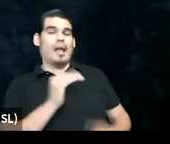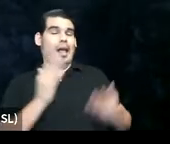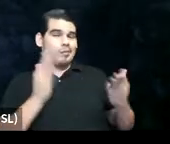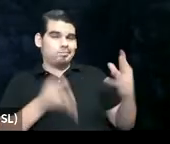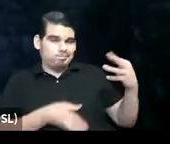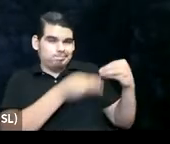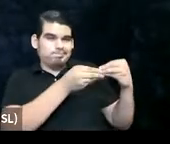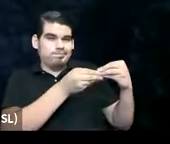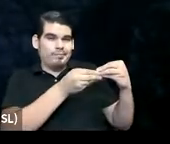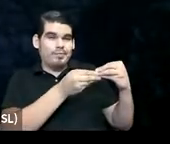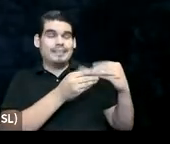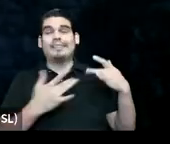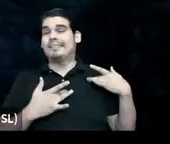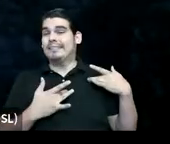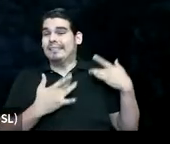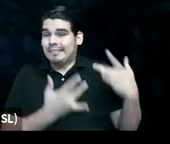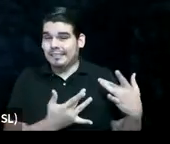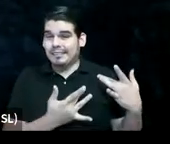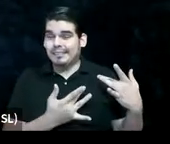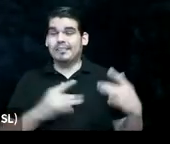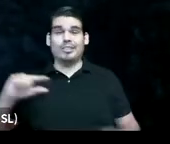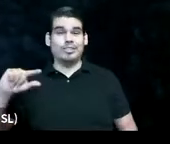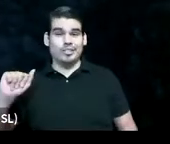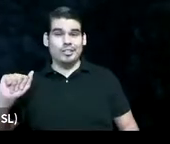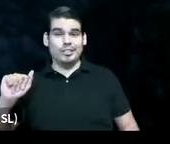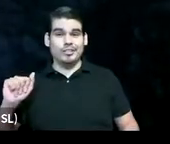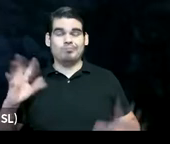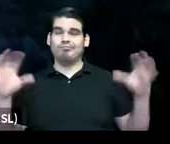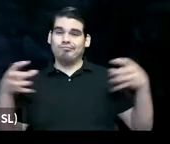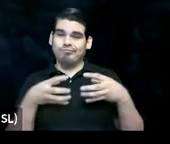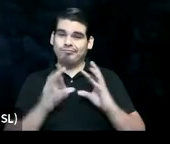And so you really want to do your research on your topic that in advance so you make